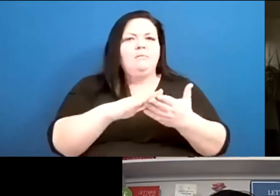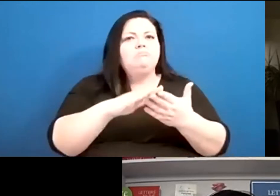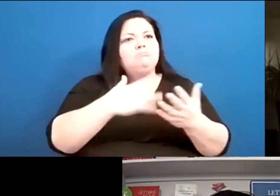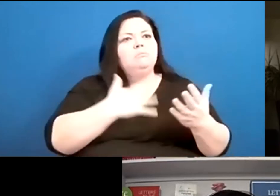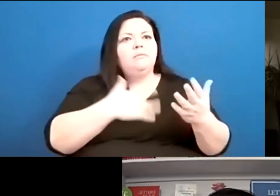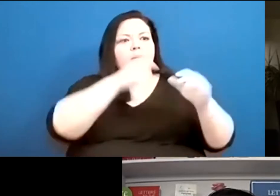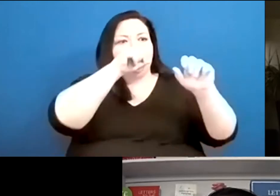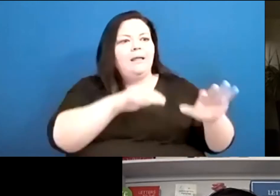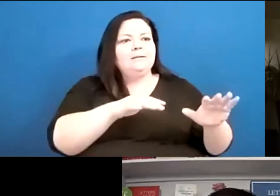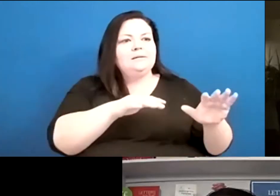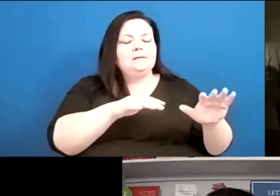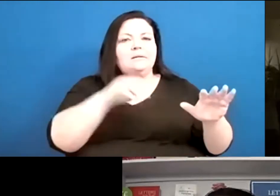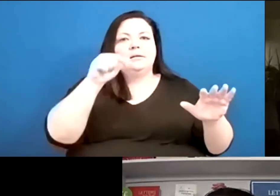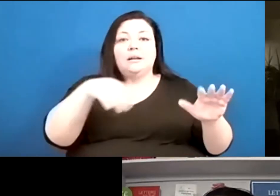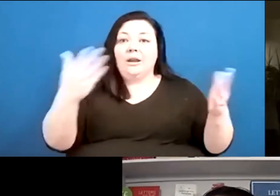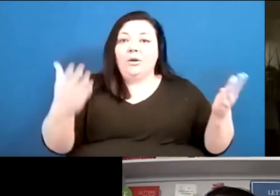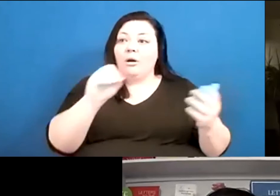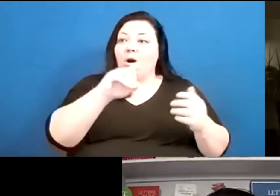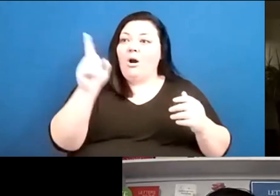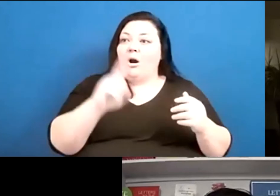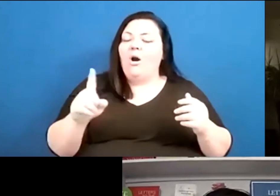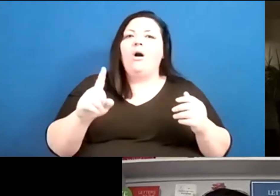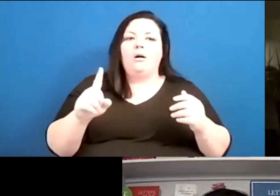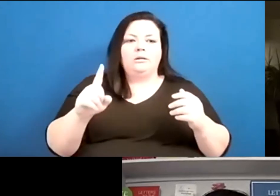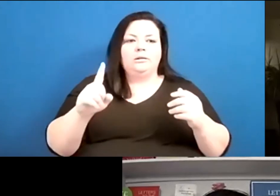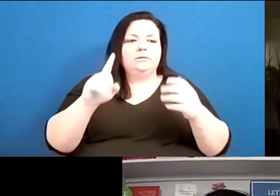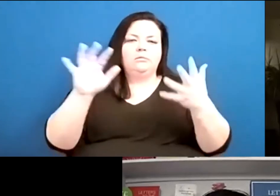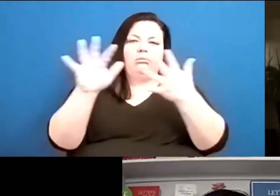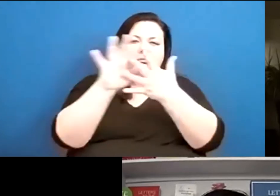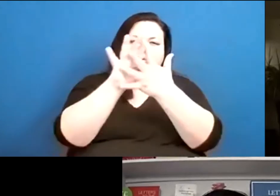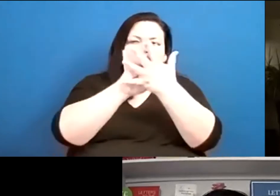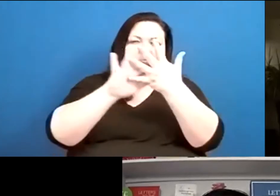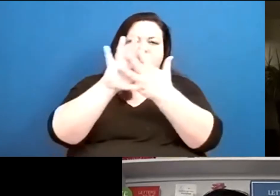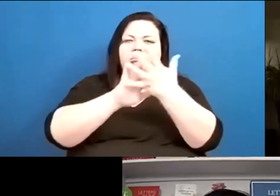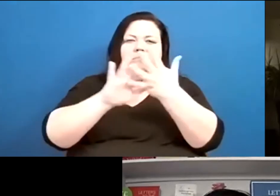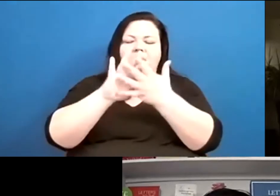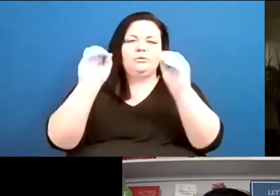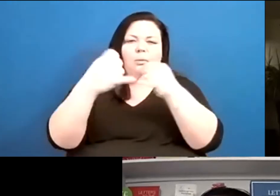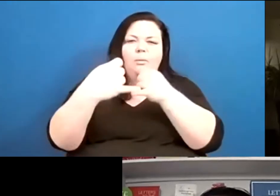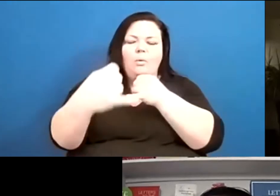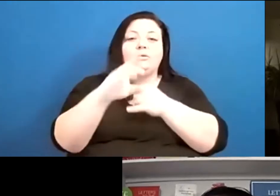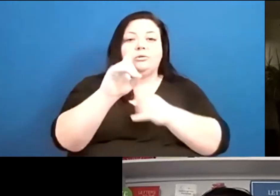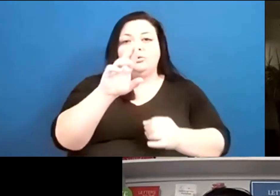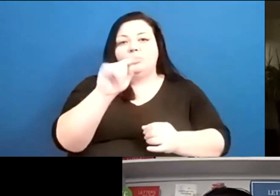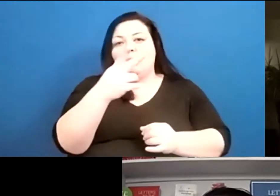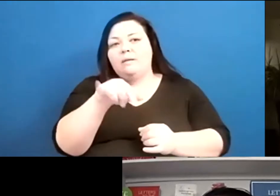In Oz, we/ prism, blur borders, become stateless. Dorothy, you/ are the last o the miracles;//